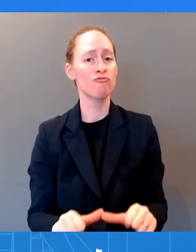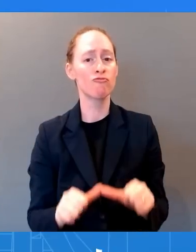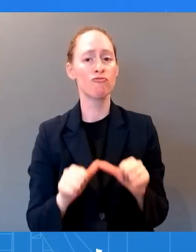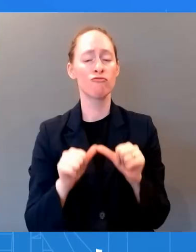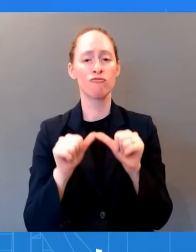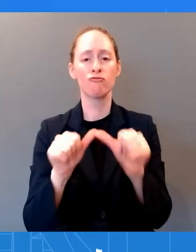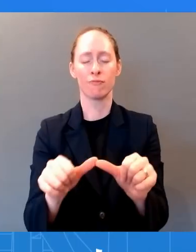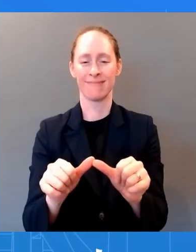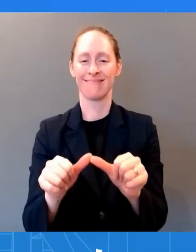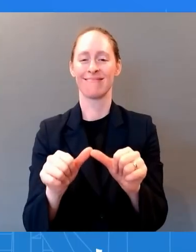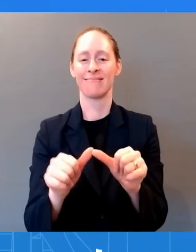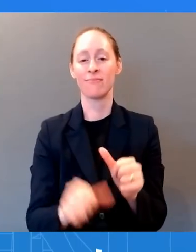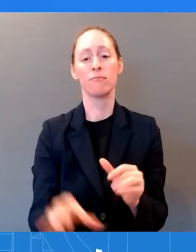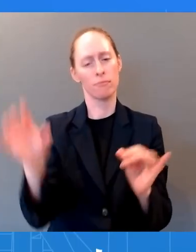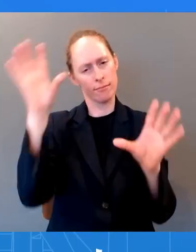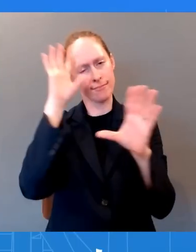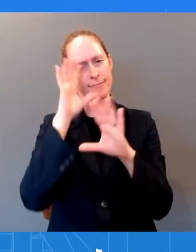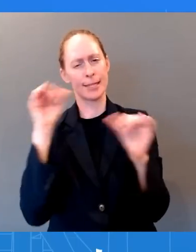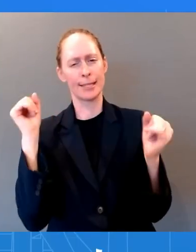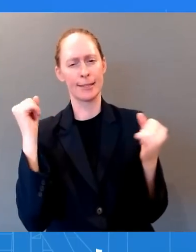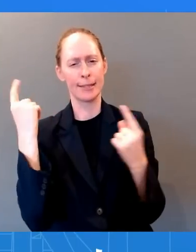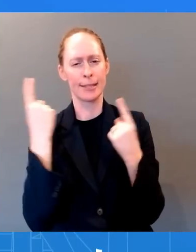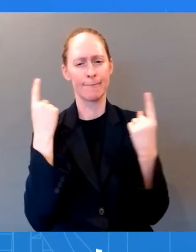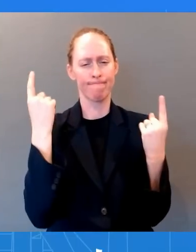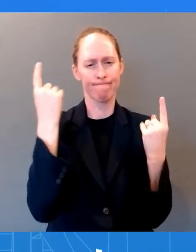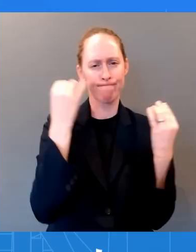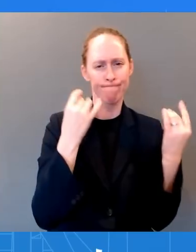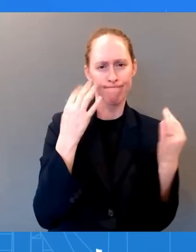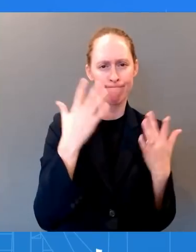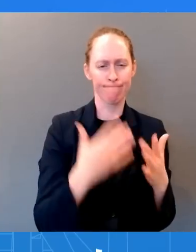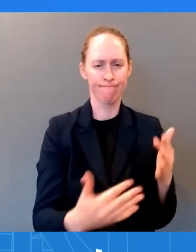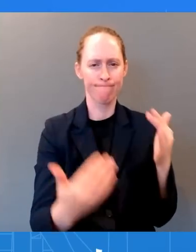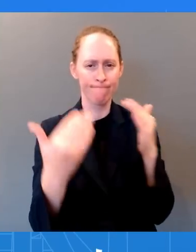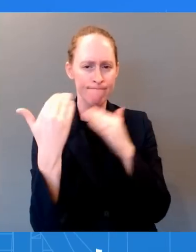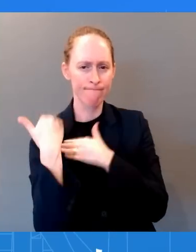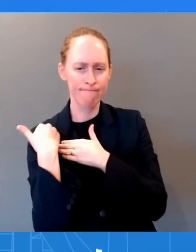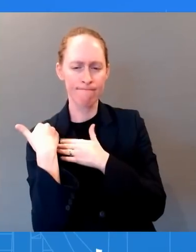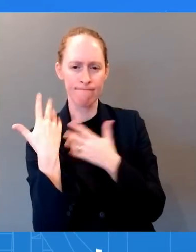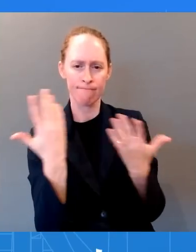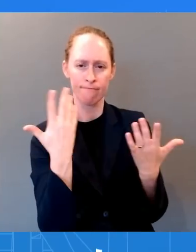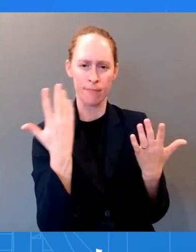and destabilizing behavior with a view towards guiding the situation in Western Pacific